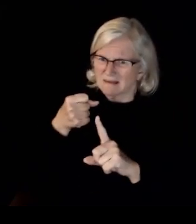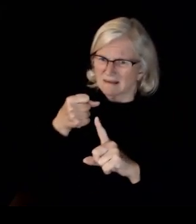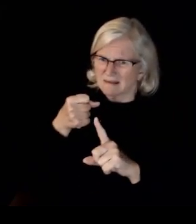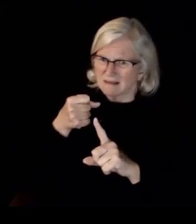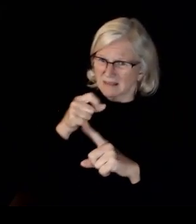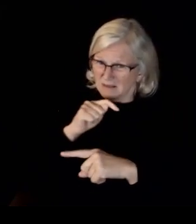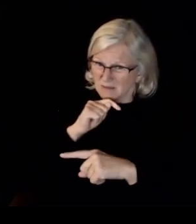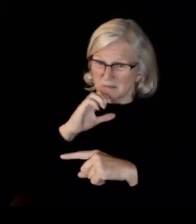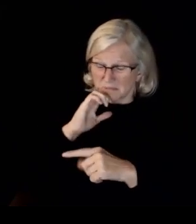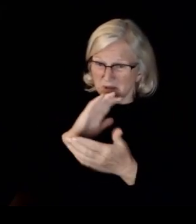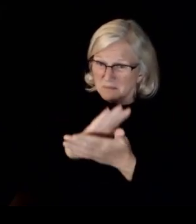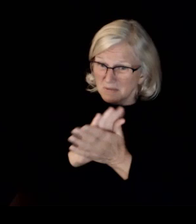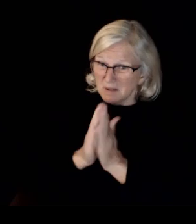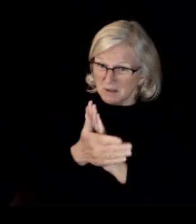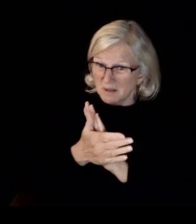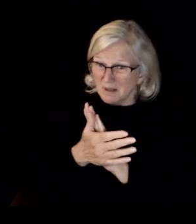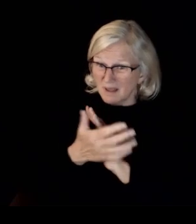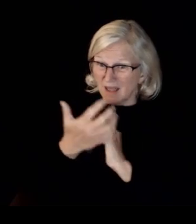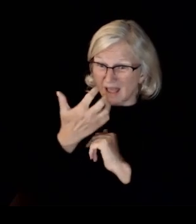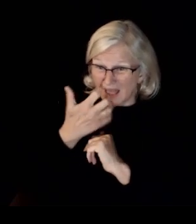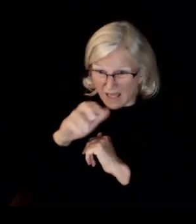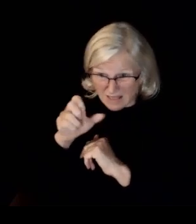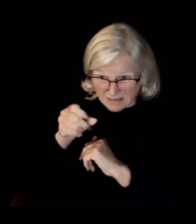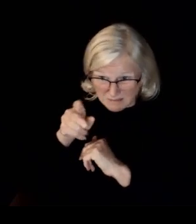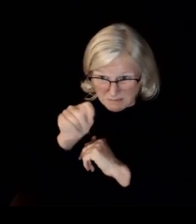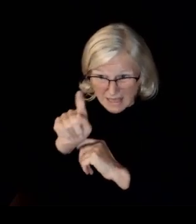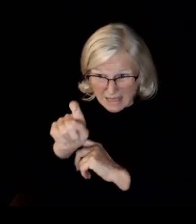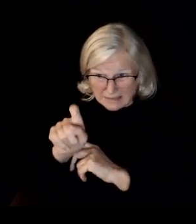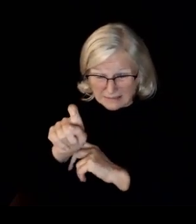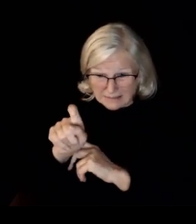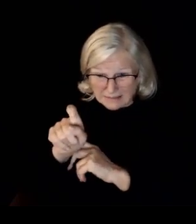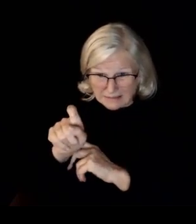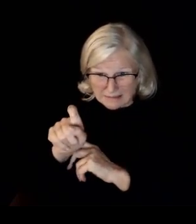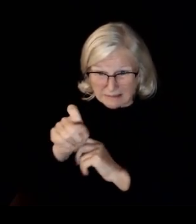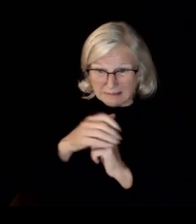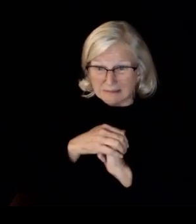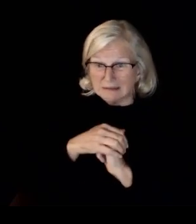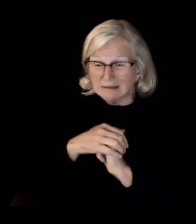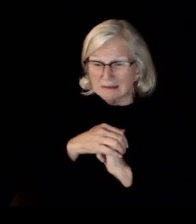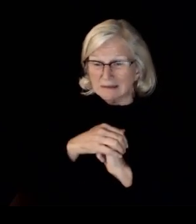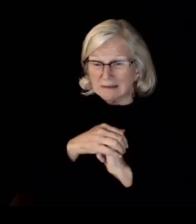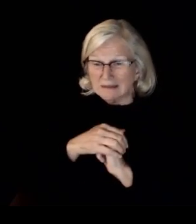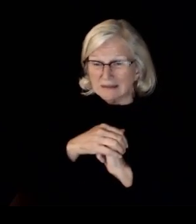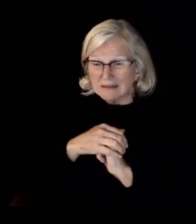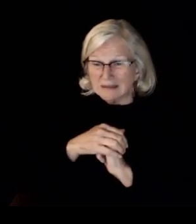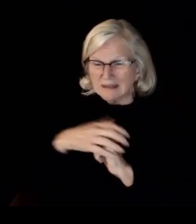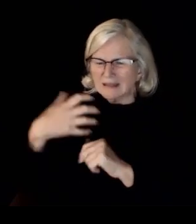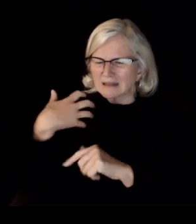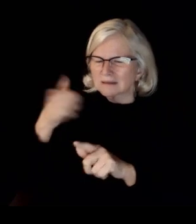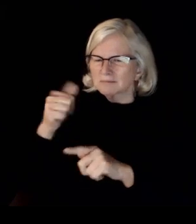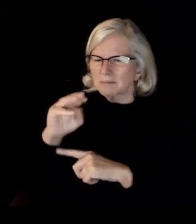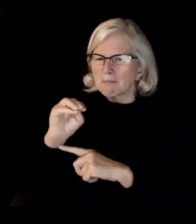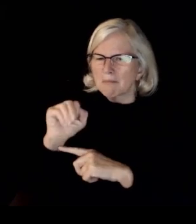Commissioner Malcolm: Well we've uh you know again I think the federal government is seeing